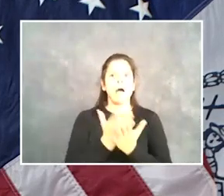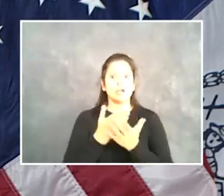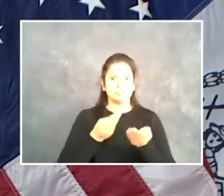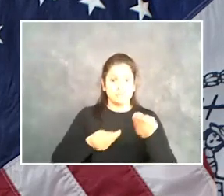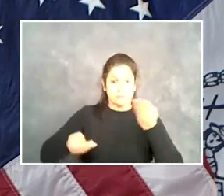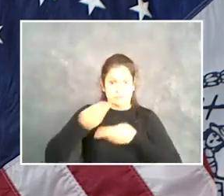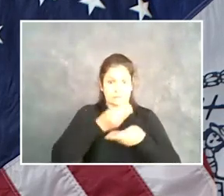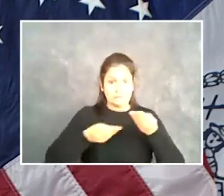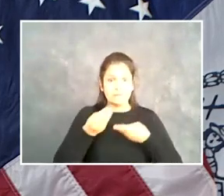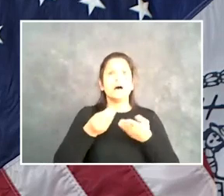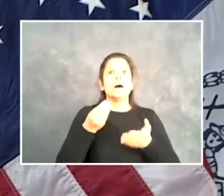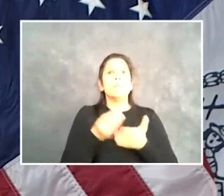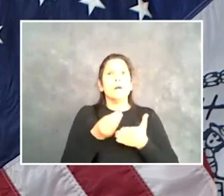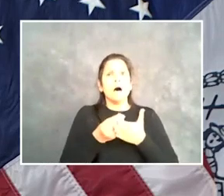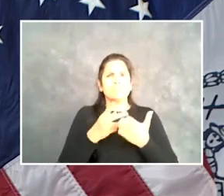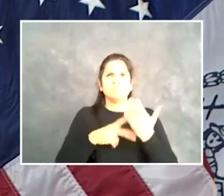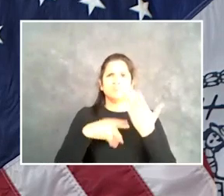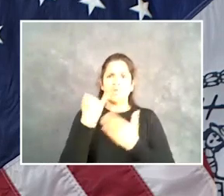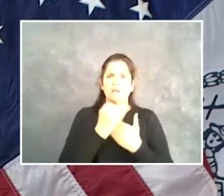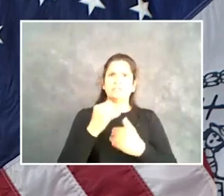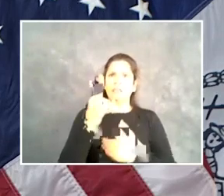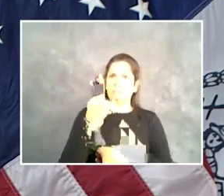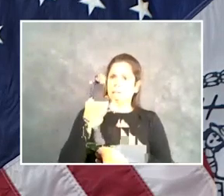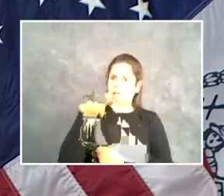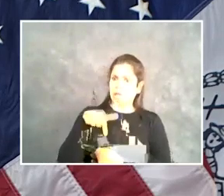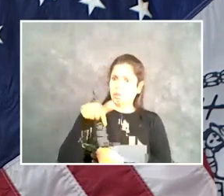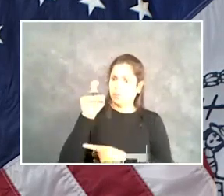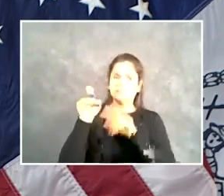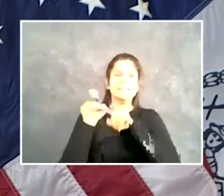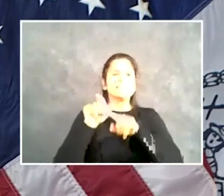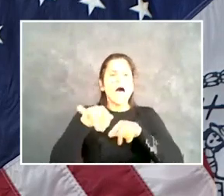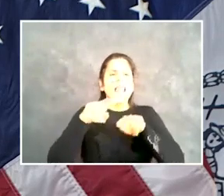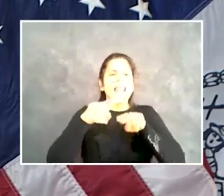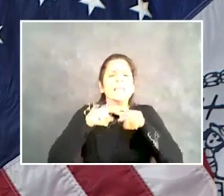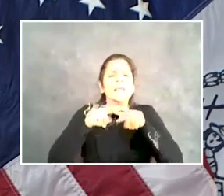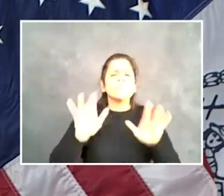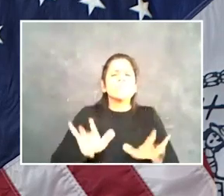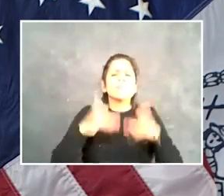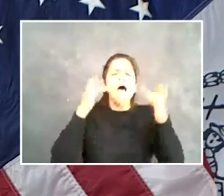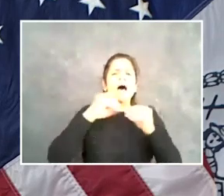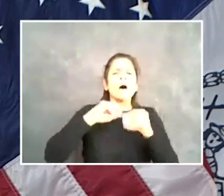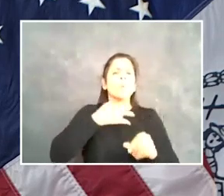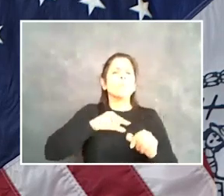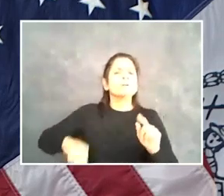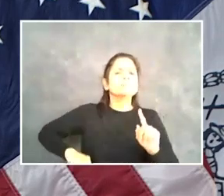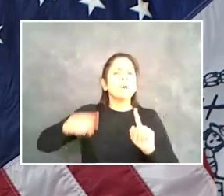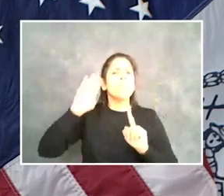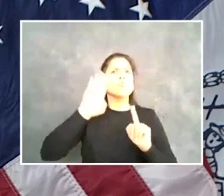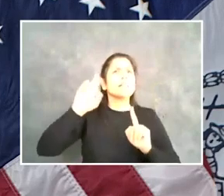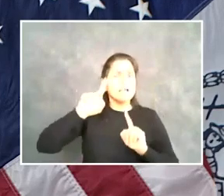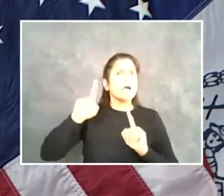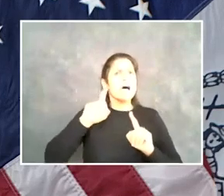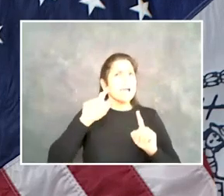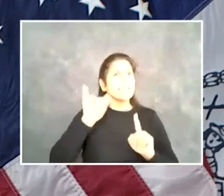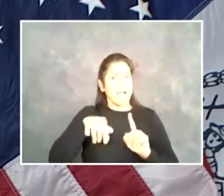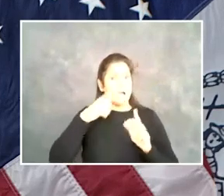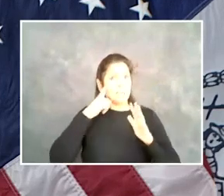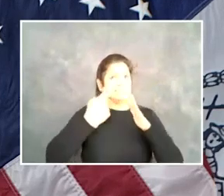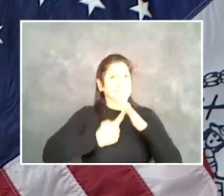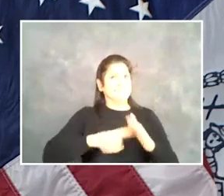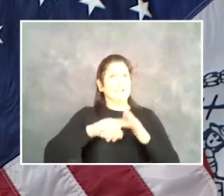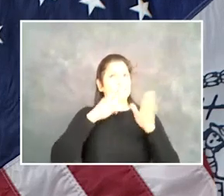YOU KNOW, SOME LIKE THE BQX,